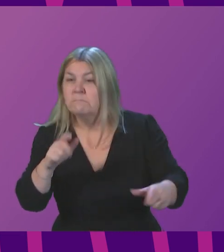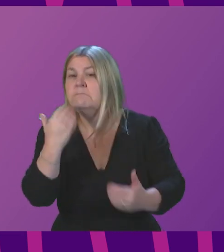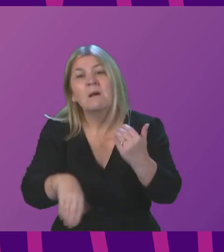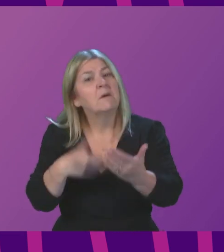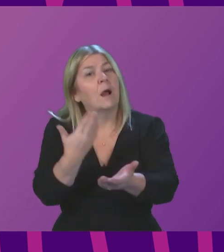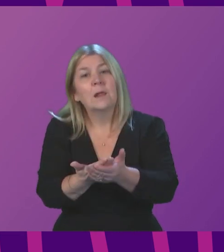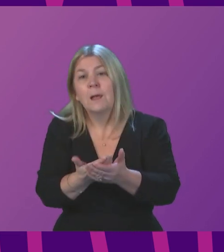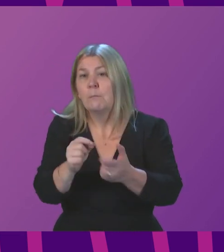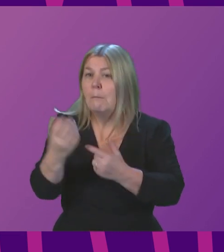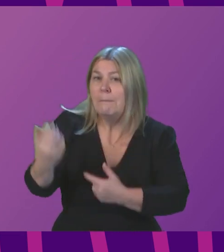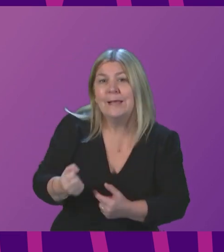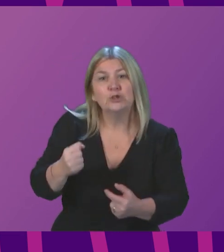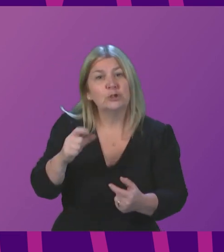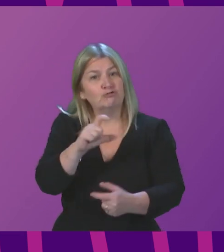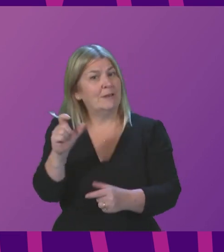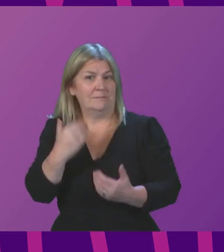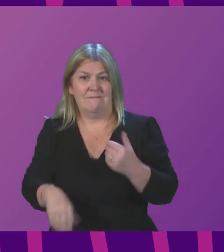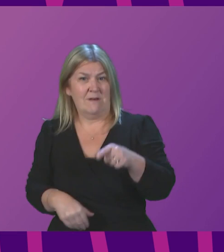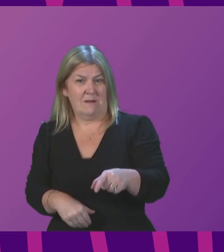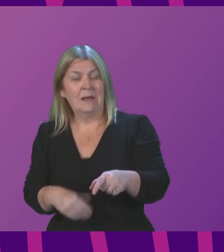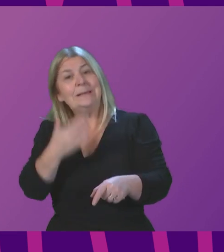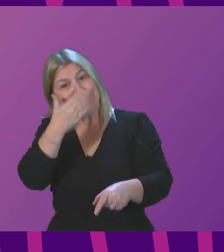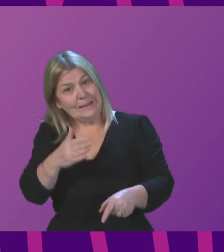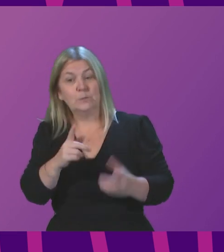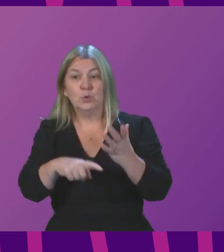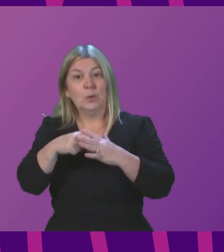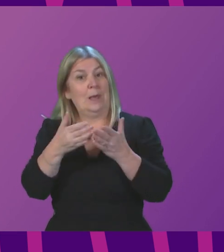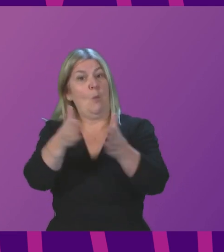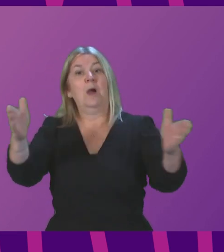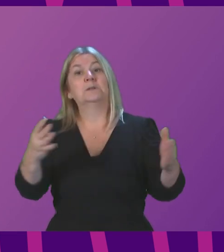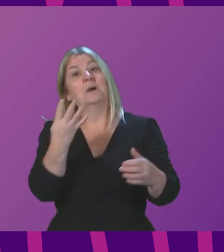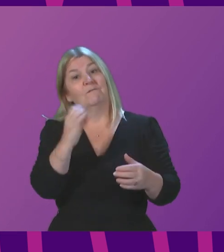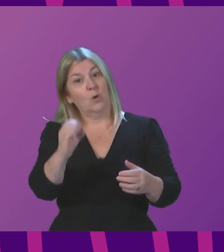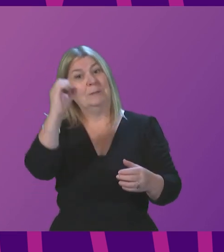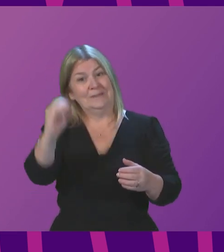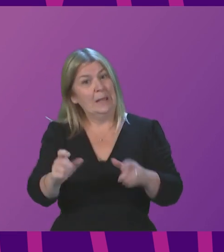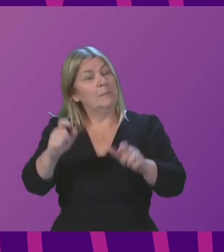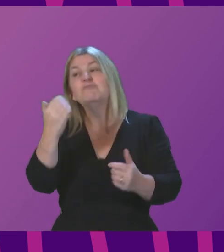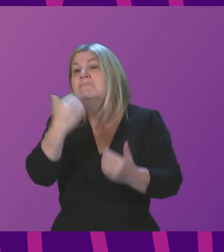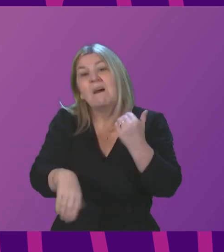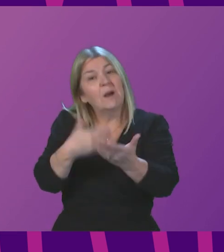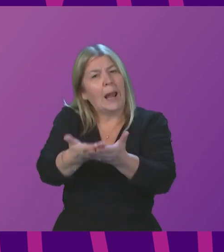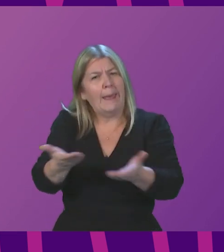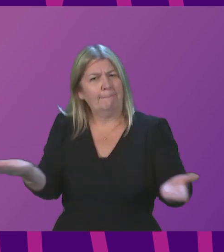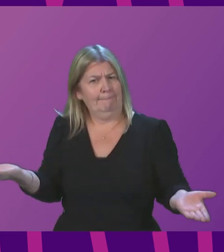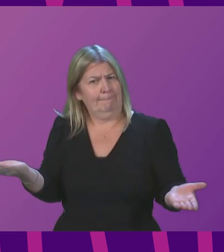credit. It is reckoned that 40 per cent of eligible pensioners across the UK do not claim that benefit, which is a gateway to additional benefits.